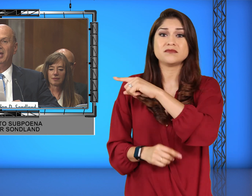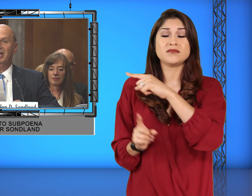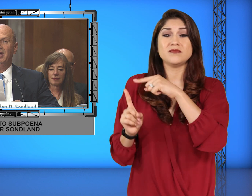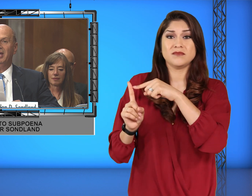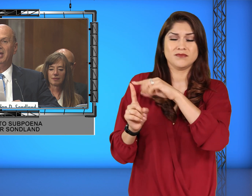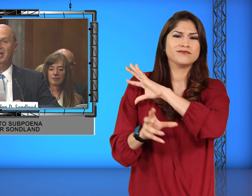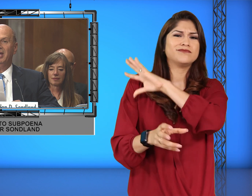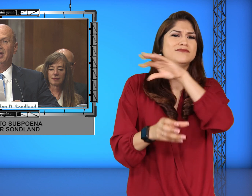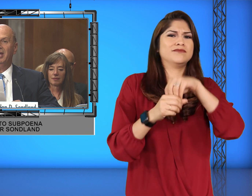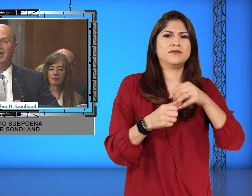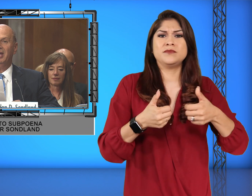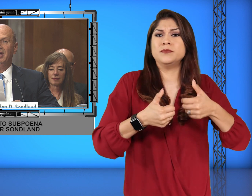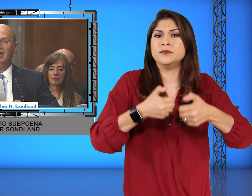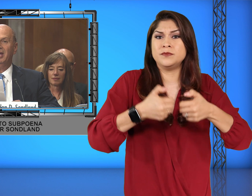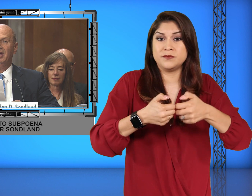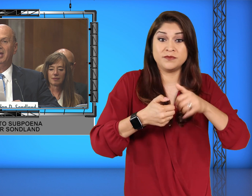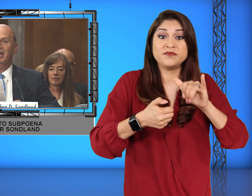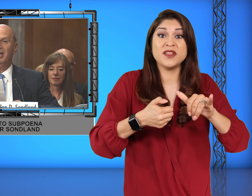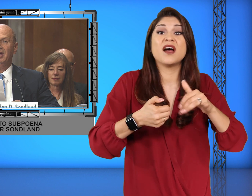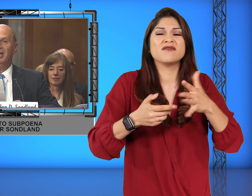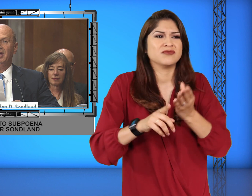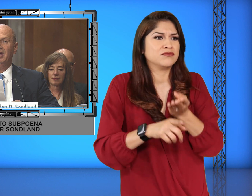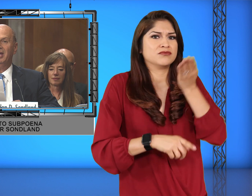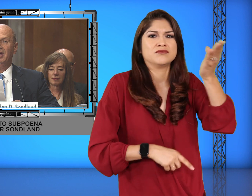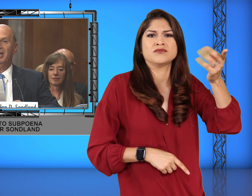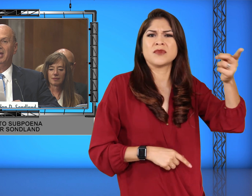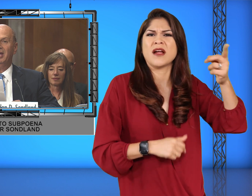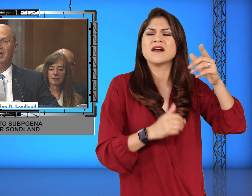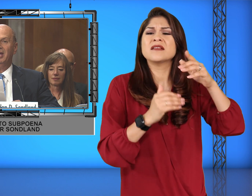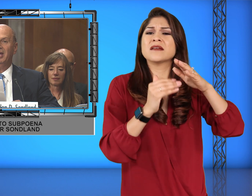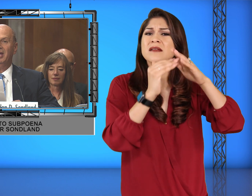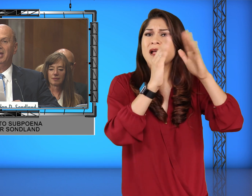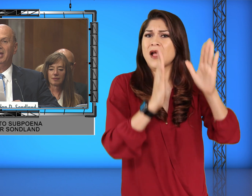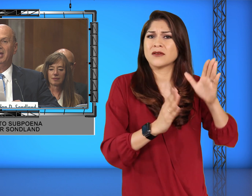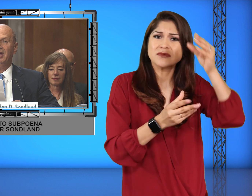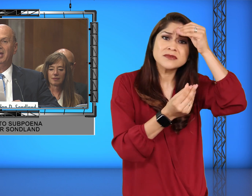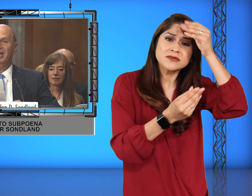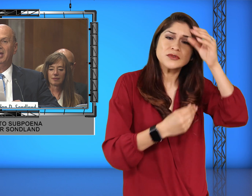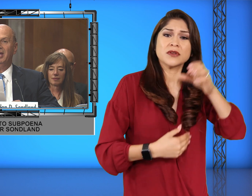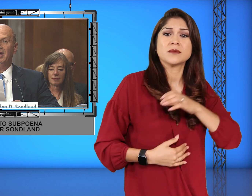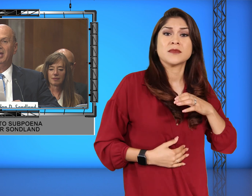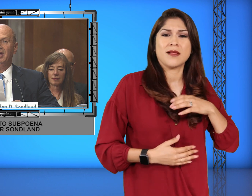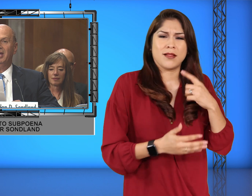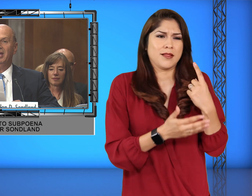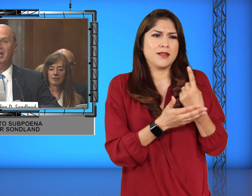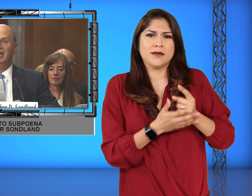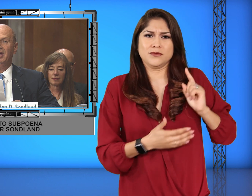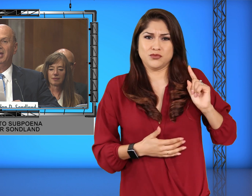Sondland was involved in text messages turned over to the House Intelligence Committee last